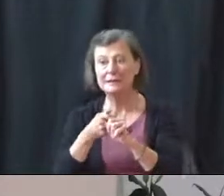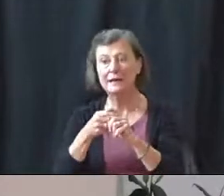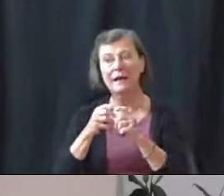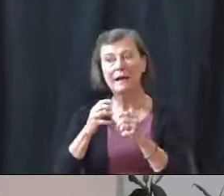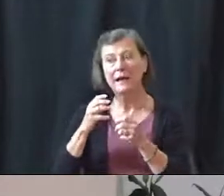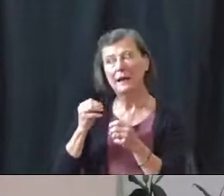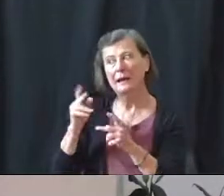dear.